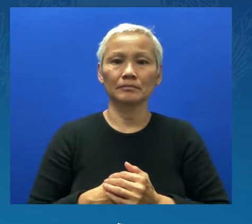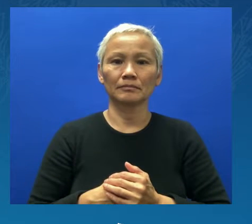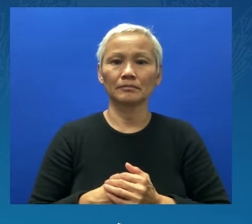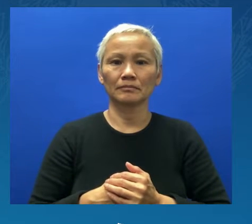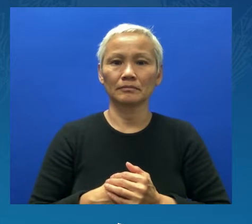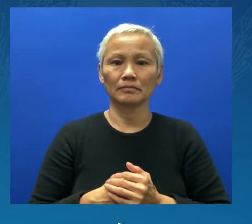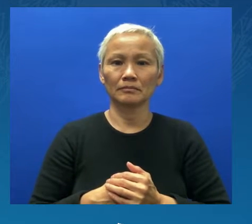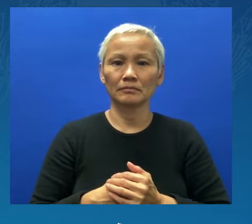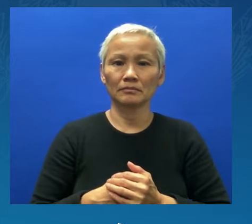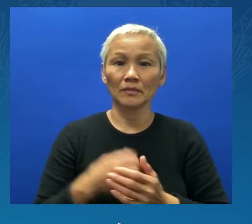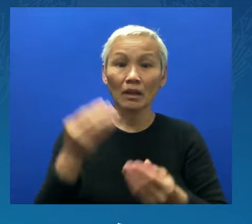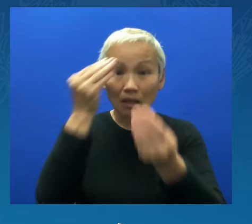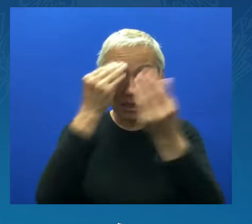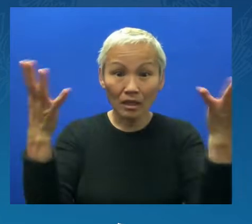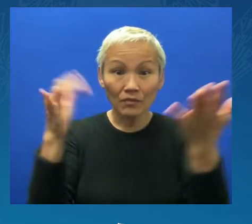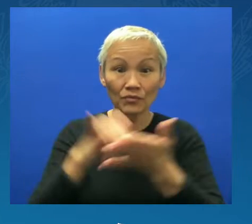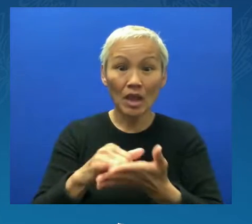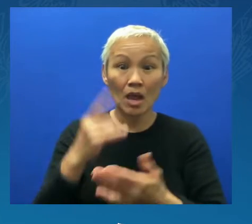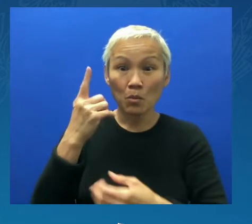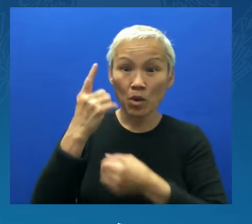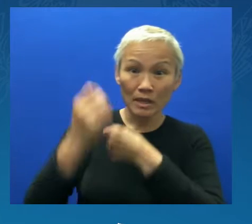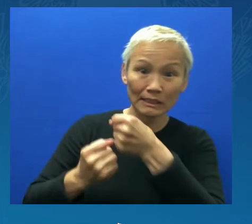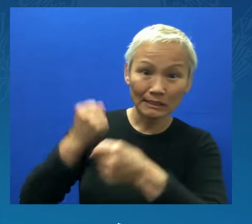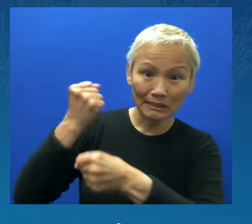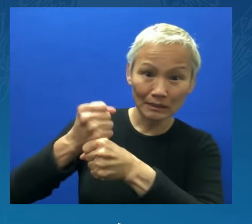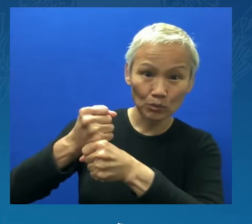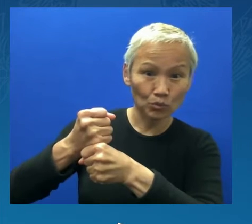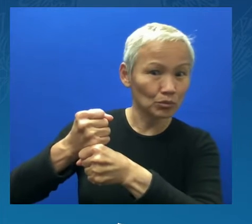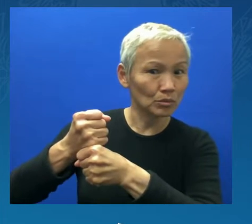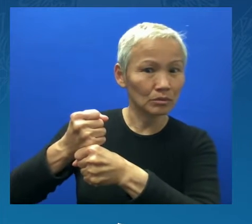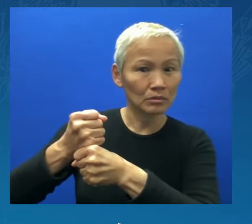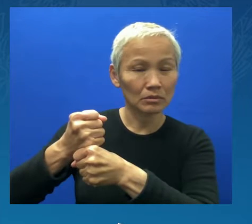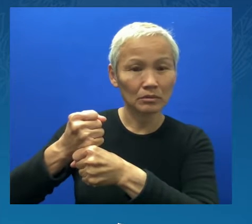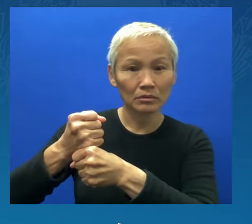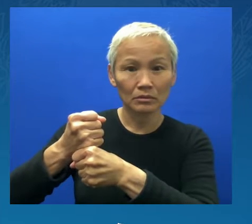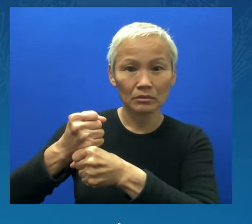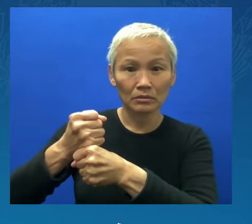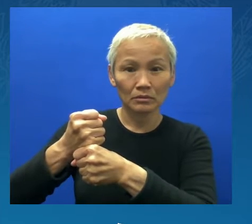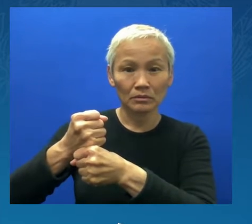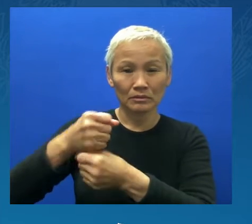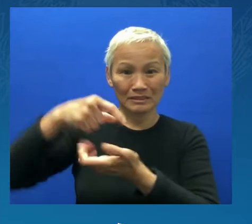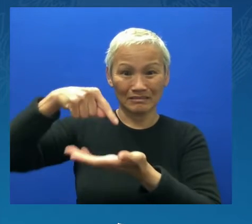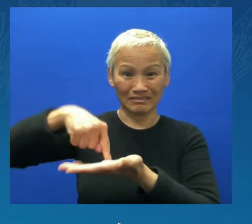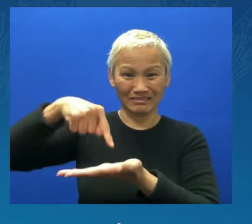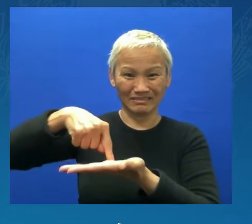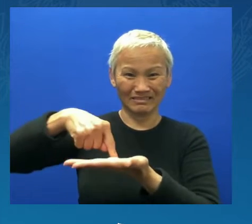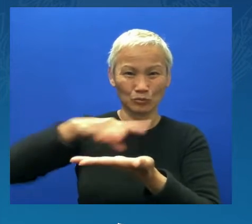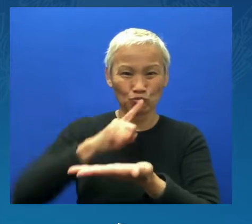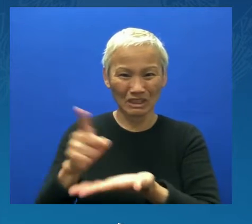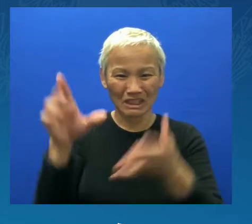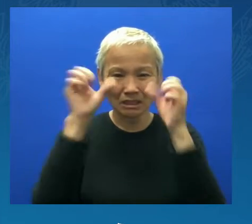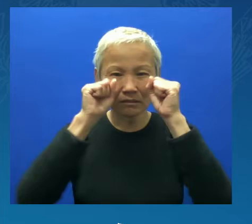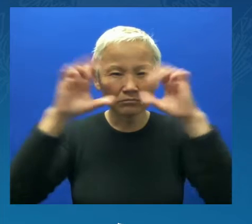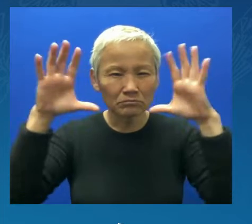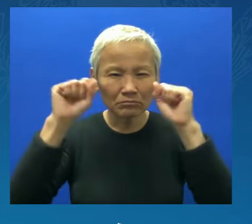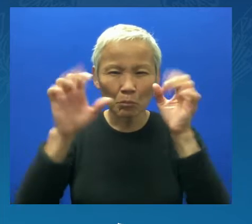So the fact is, is that this is an incredibly critical time in all of our lives.